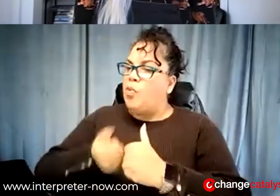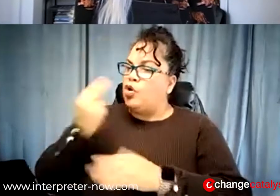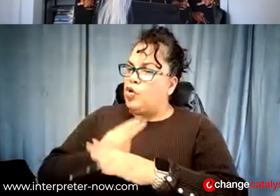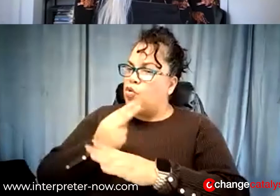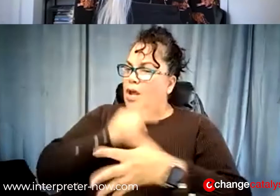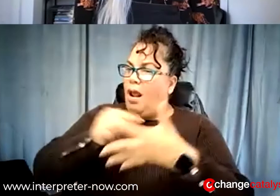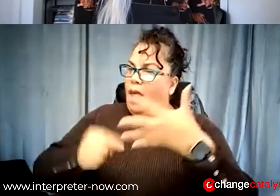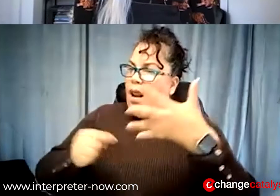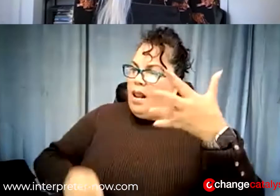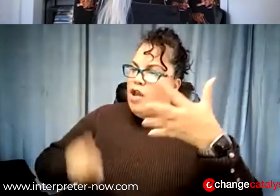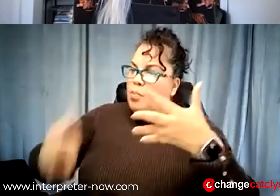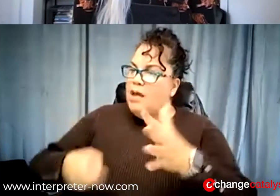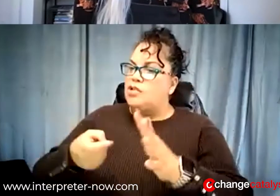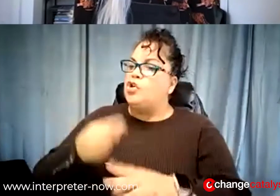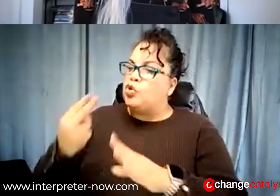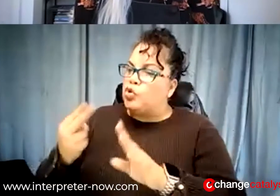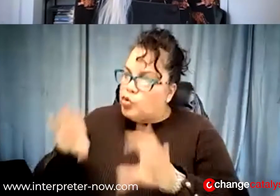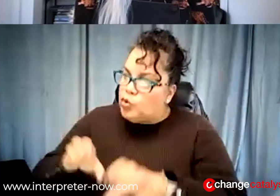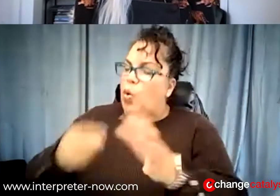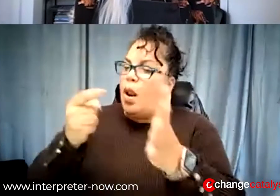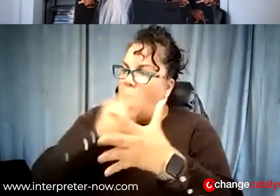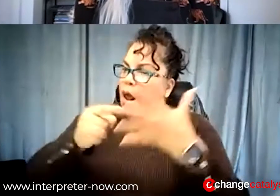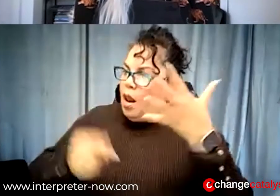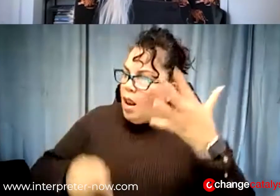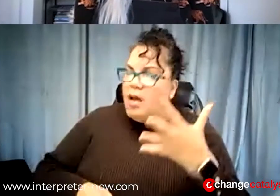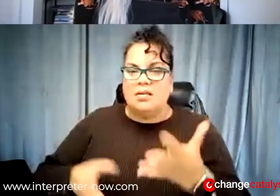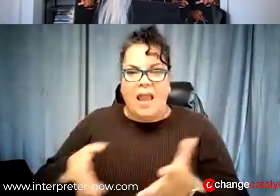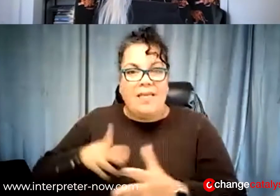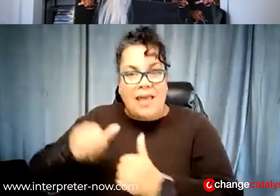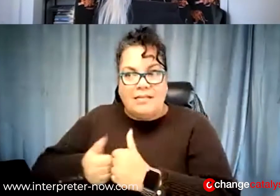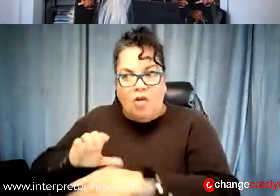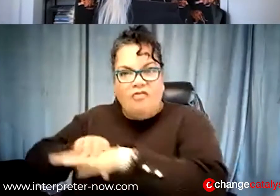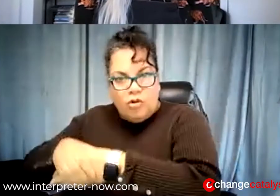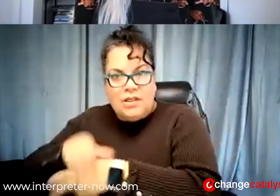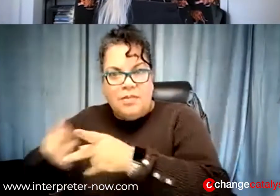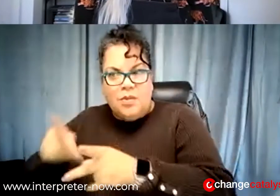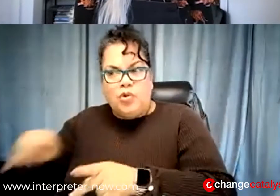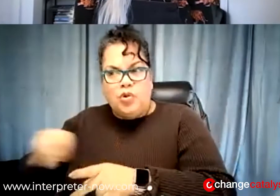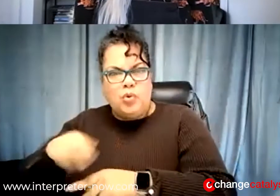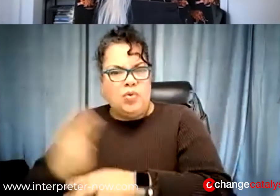And, you know, kind of what Kt, you're saying in terms of not having a formulaic funnel